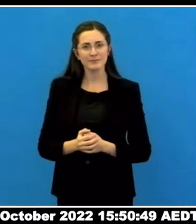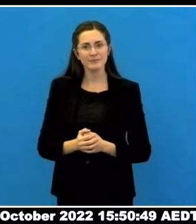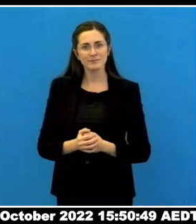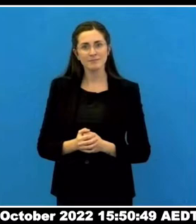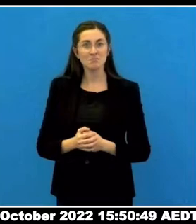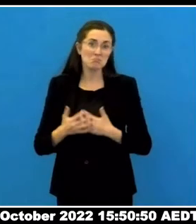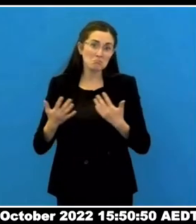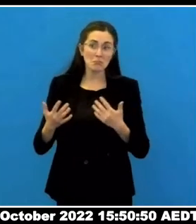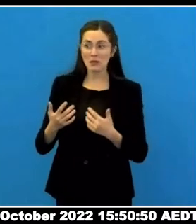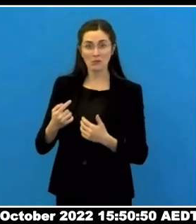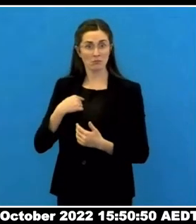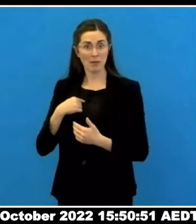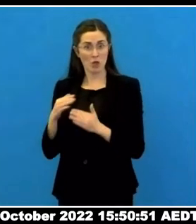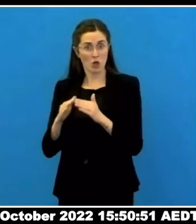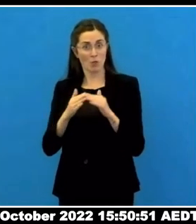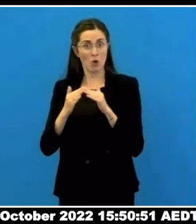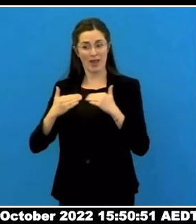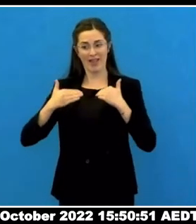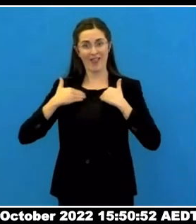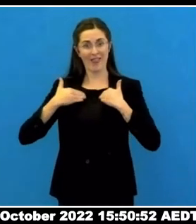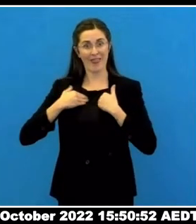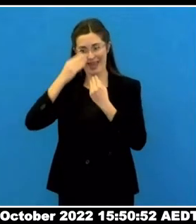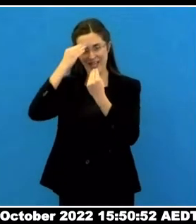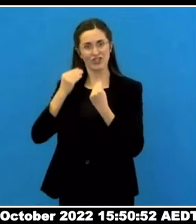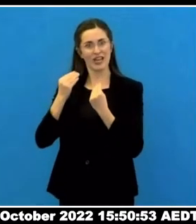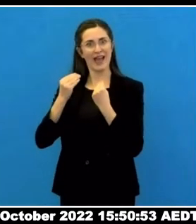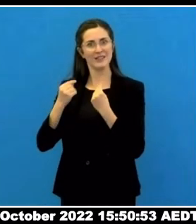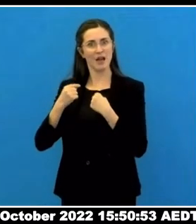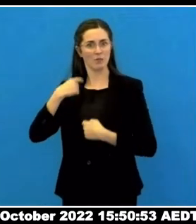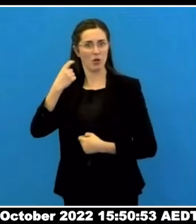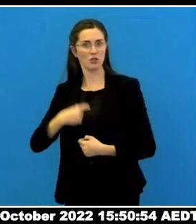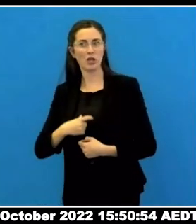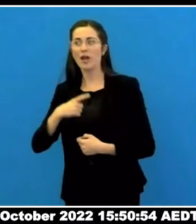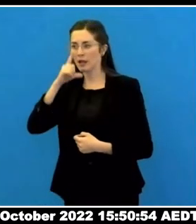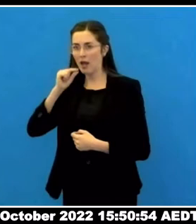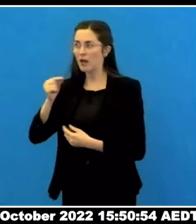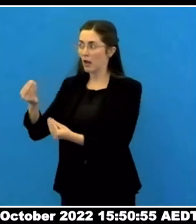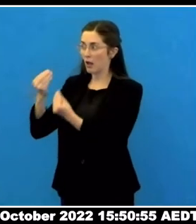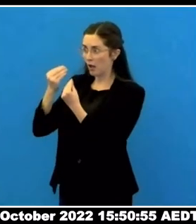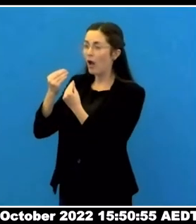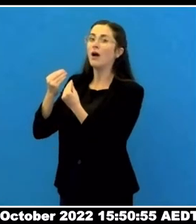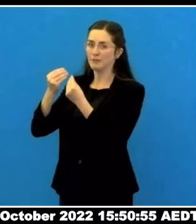they come and ask me, and this is a good opportunity that I know, you know, more information and I give